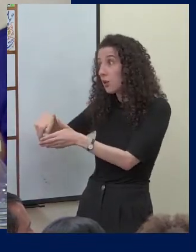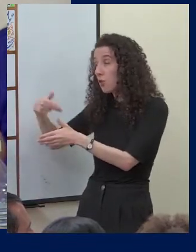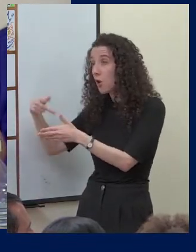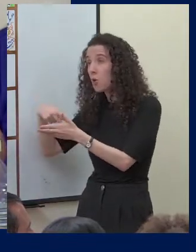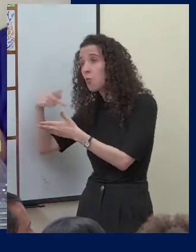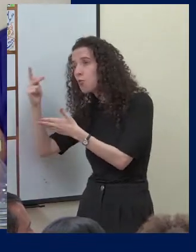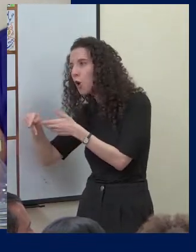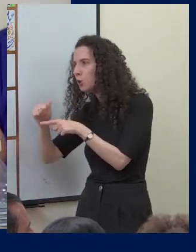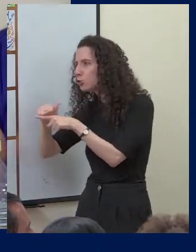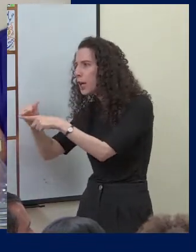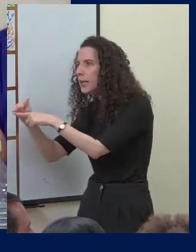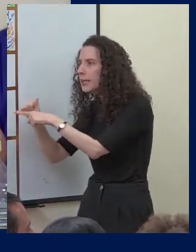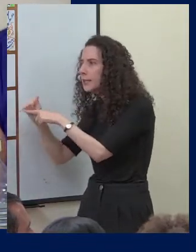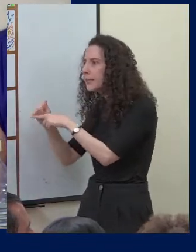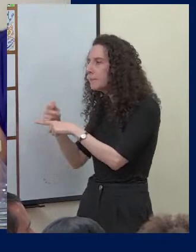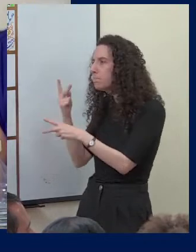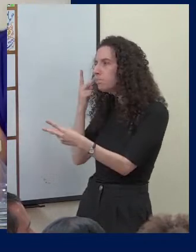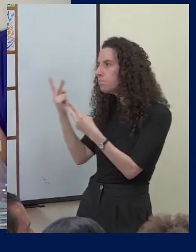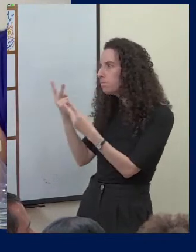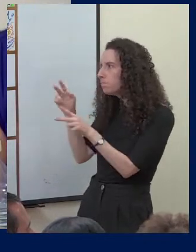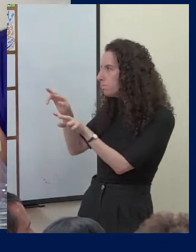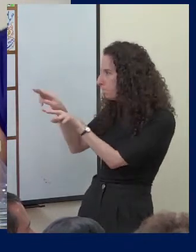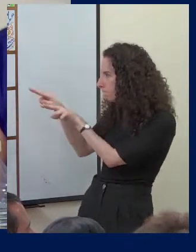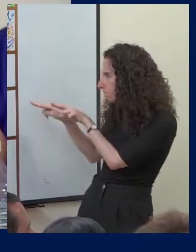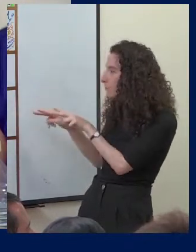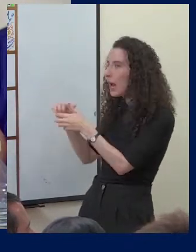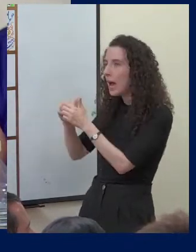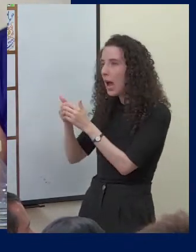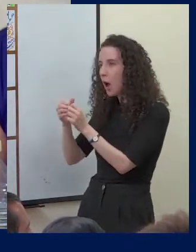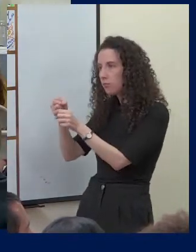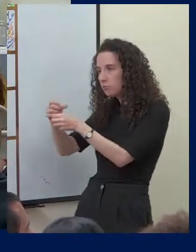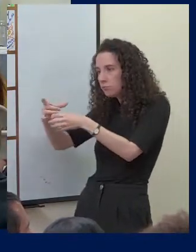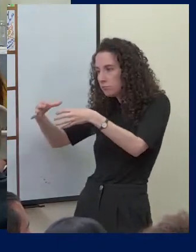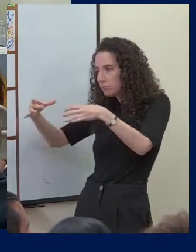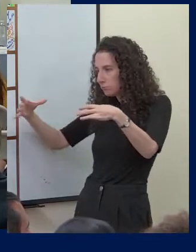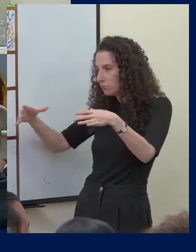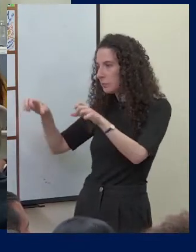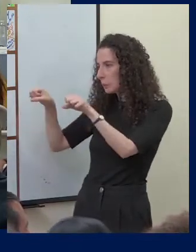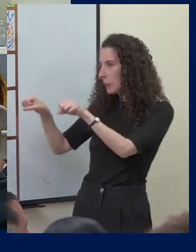how the training work to see its effect more. thank you so much.